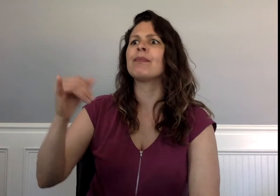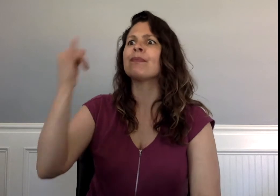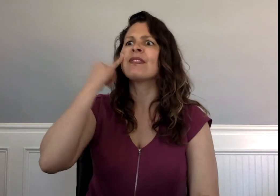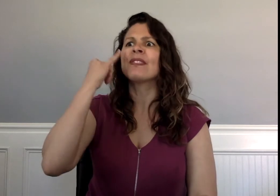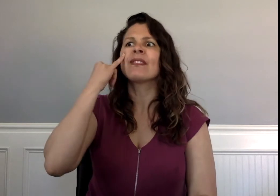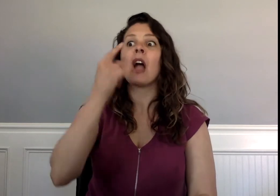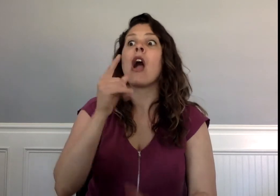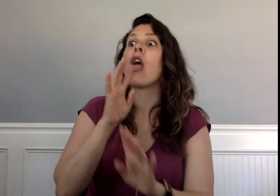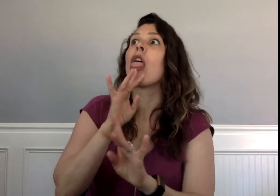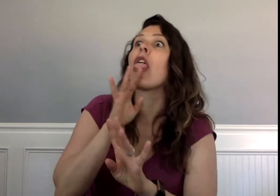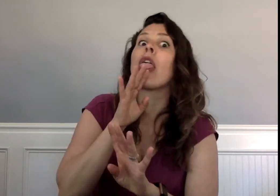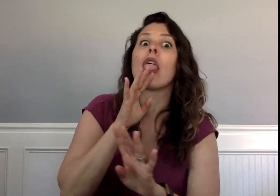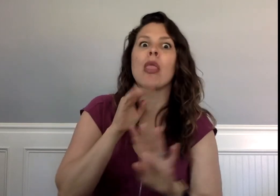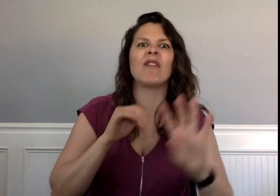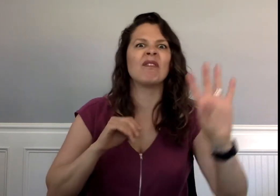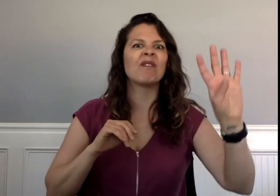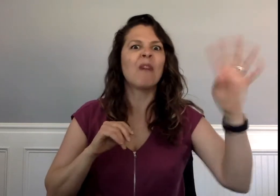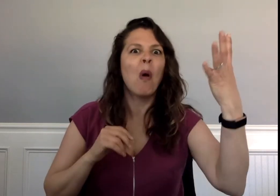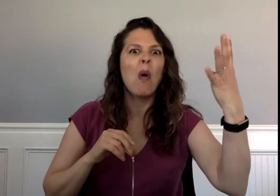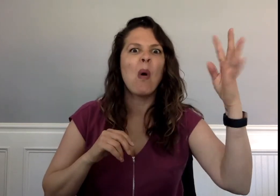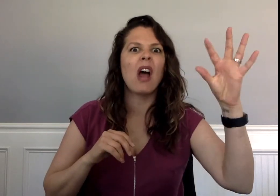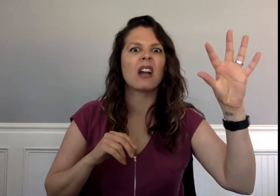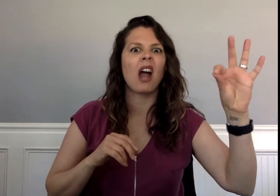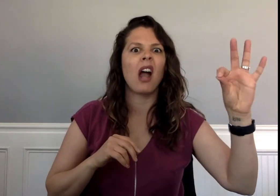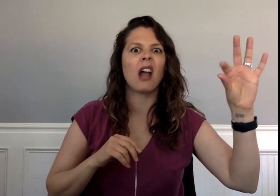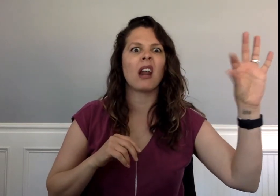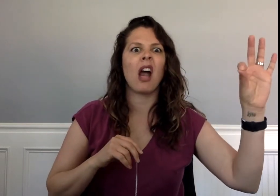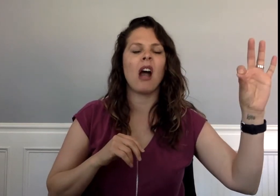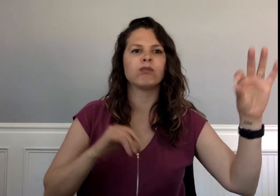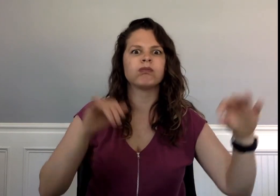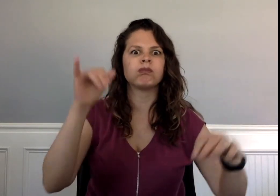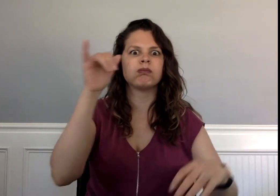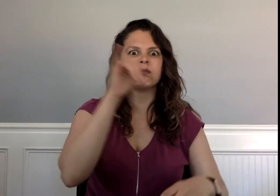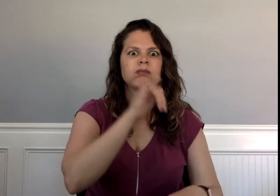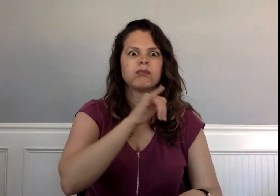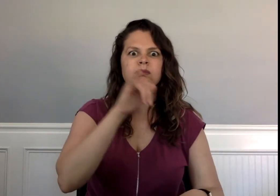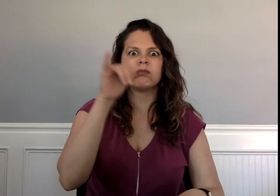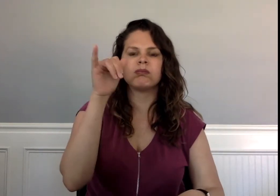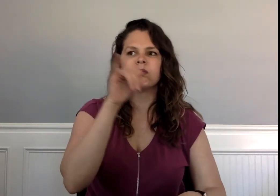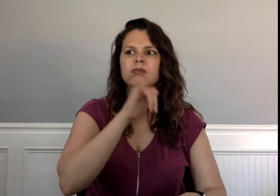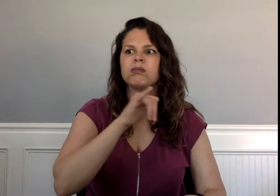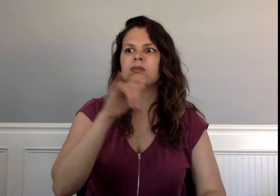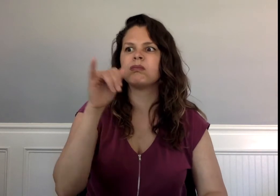If you used your voice, a glass of lemonade was $4.99.